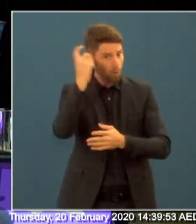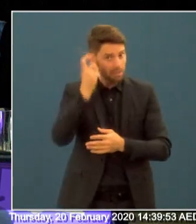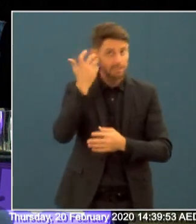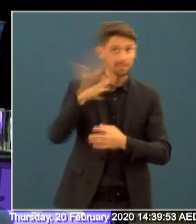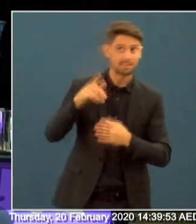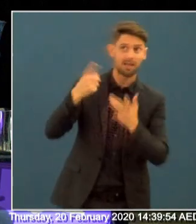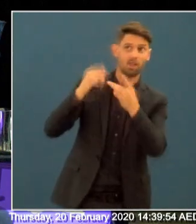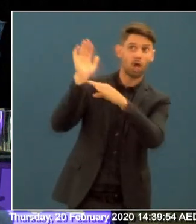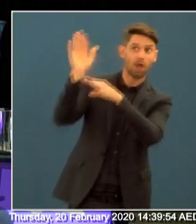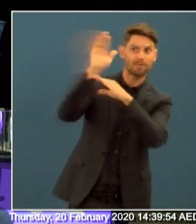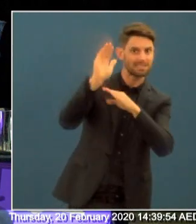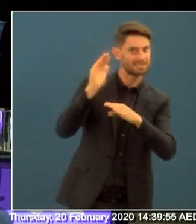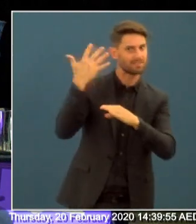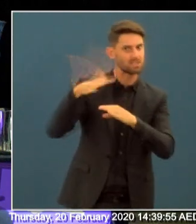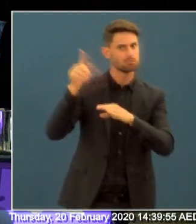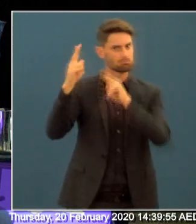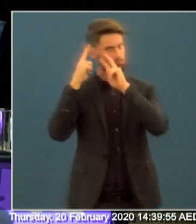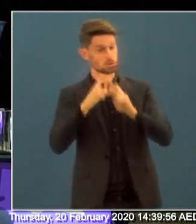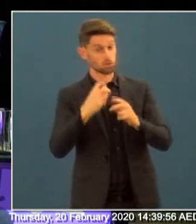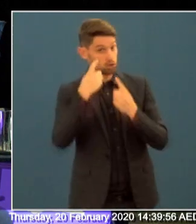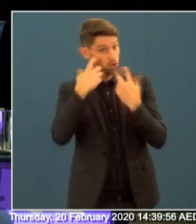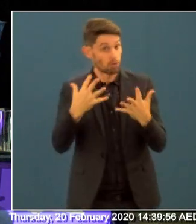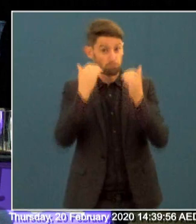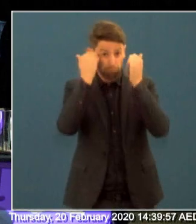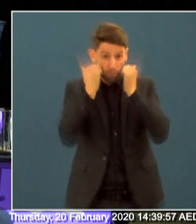that shows that strategic investment,